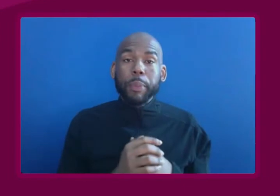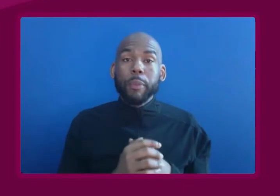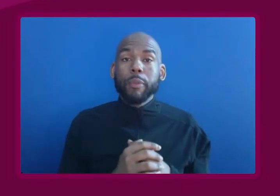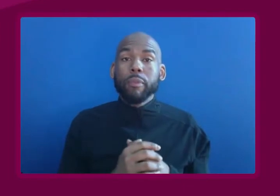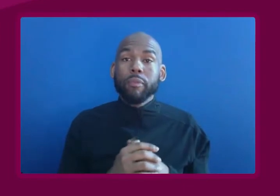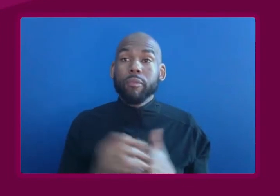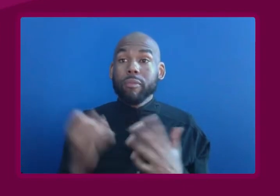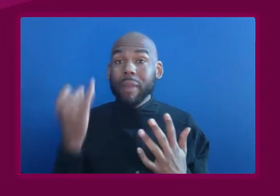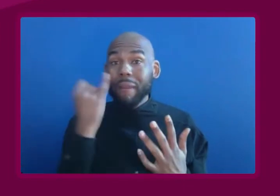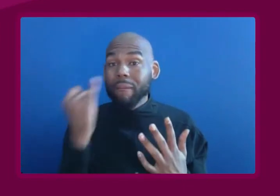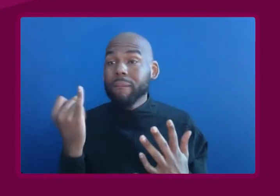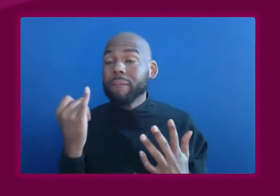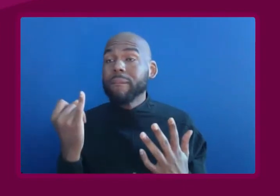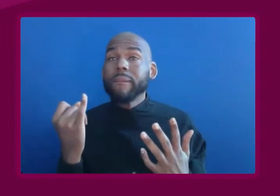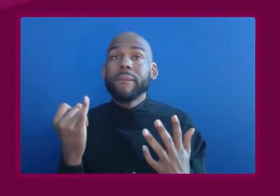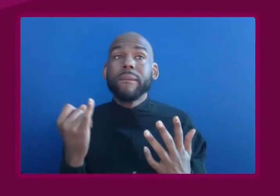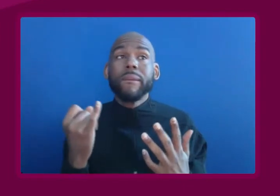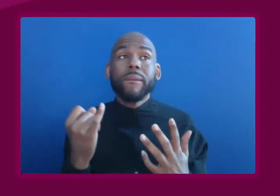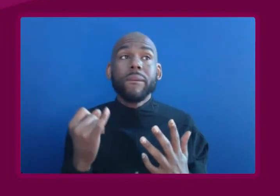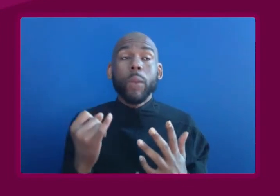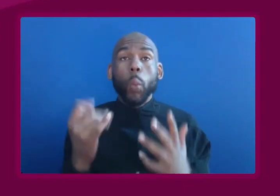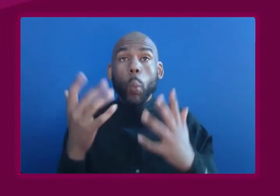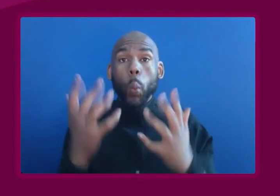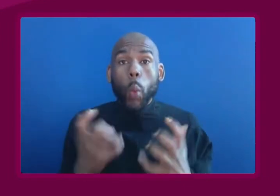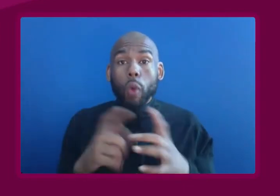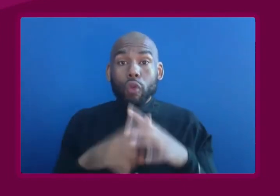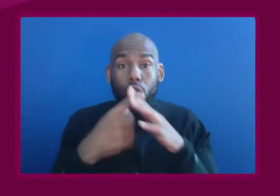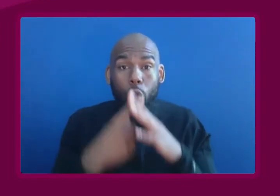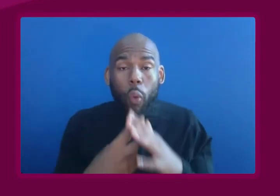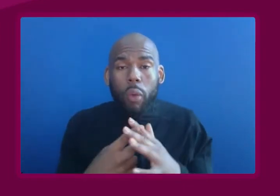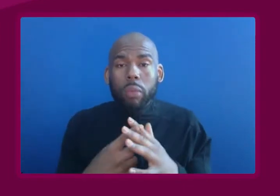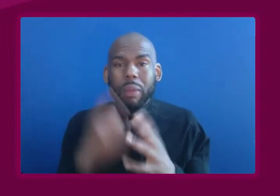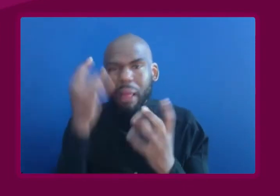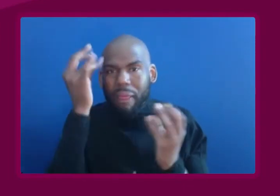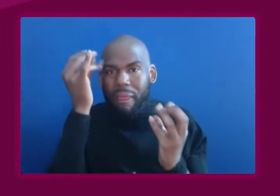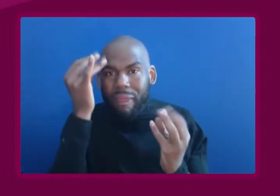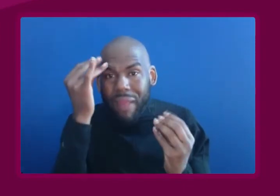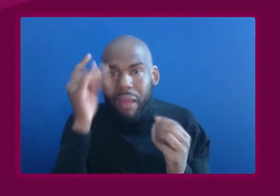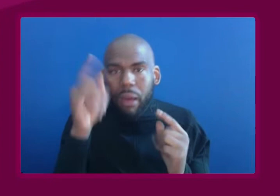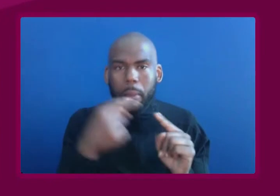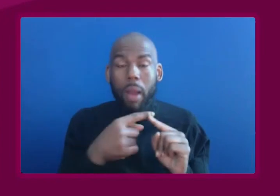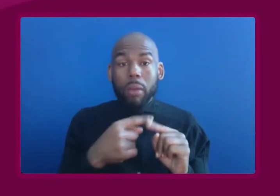If you're thinking about doing something or at least getting started, if you have no idea